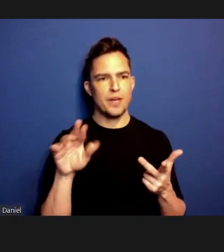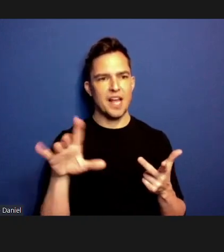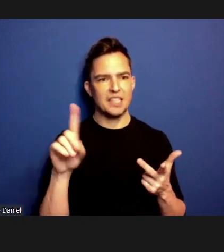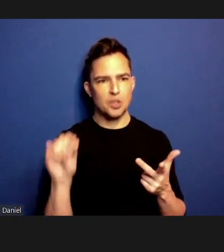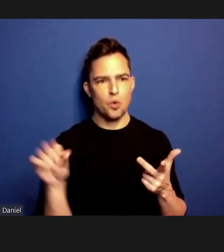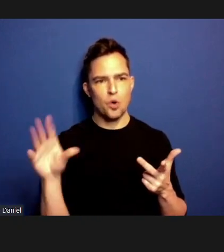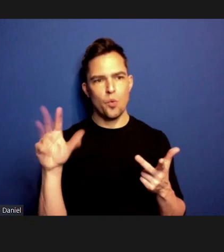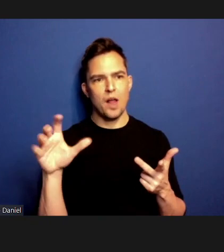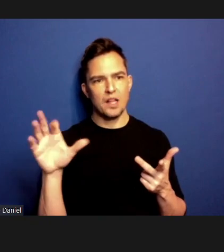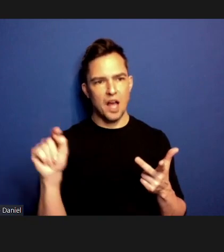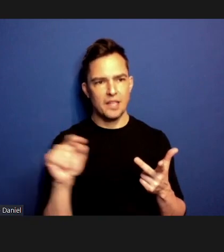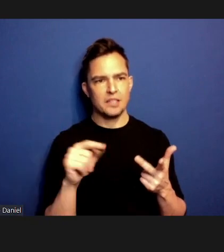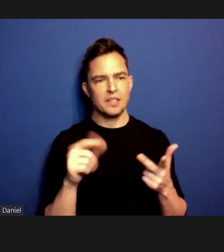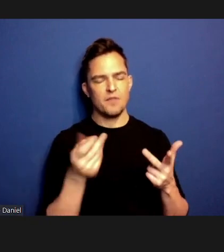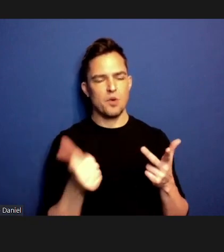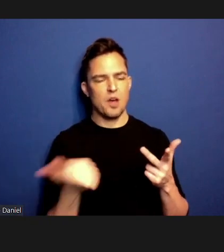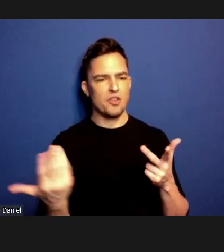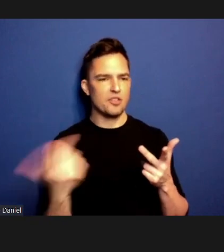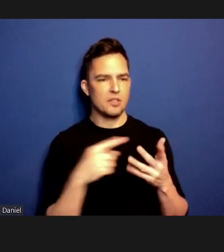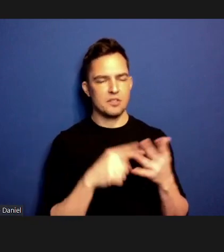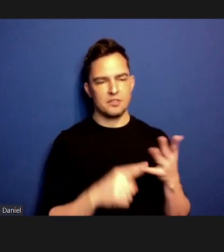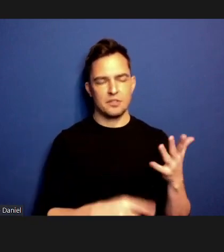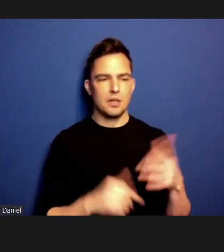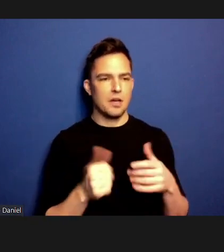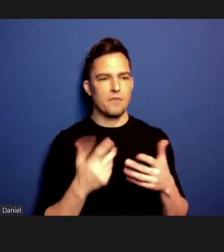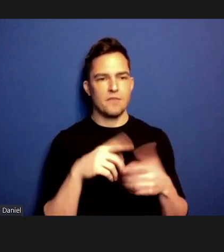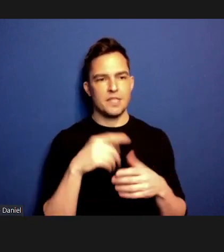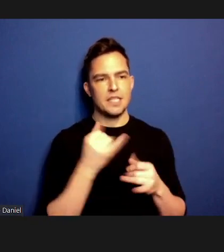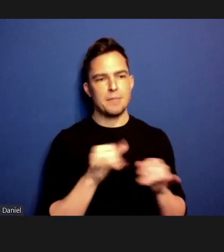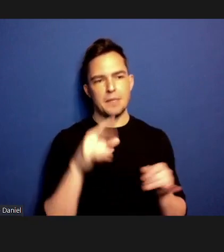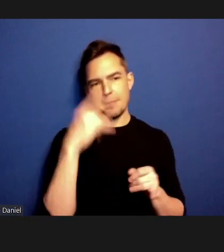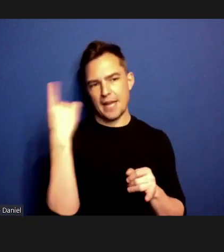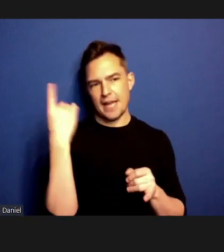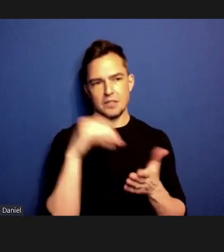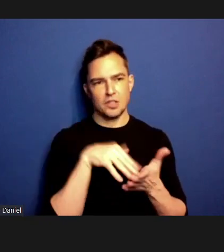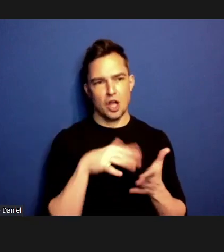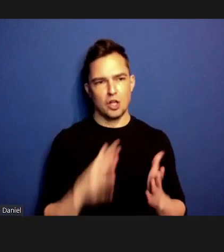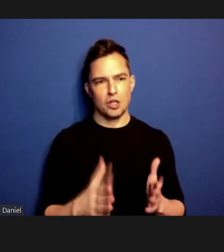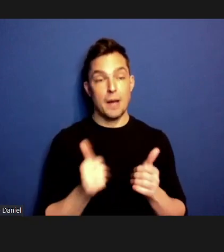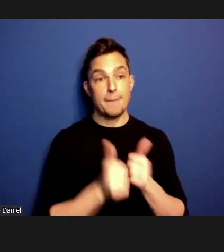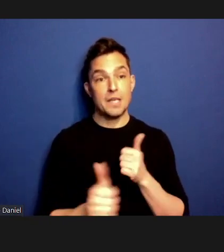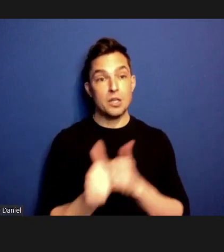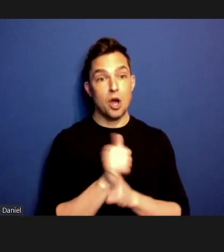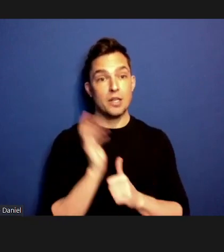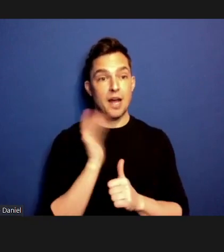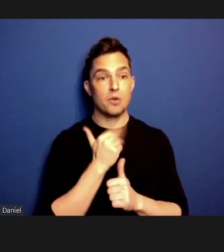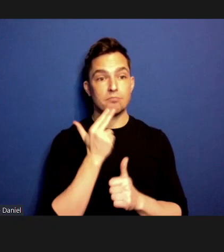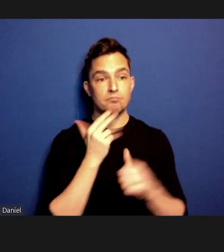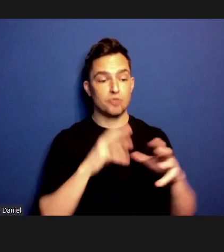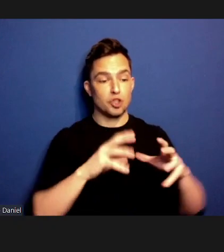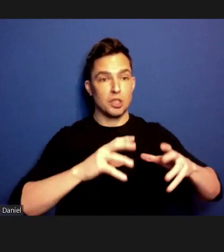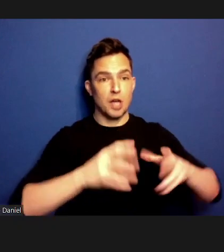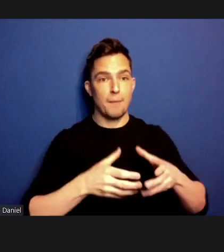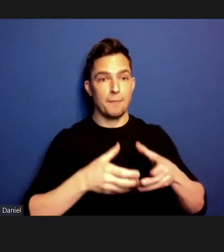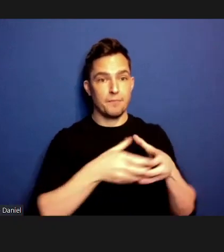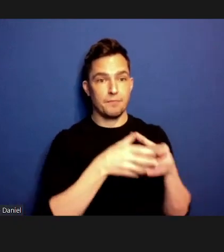A small group of us as independent black scholars beyond our small little caucus that came together.